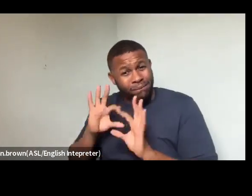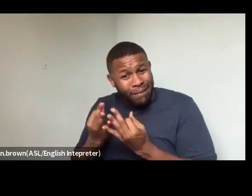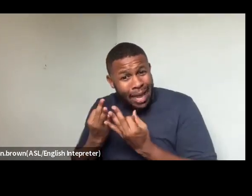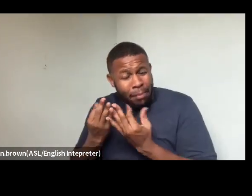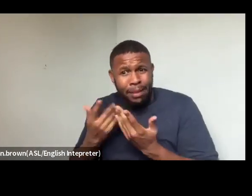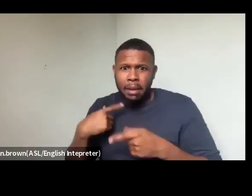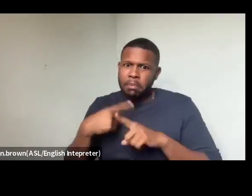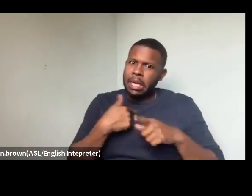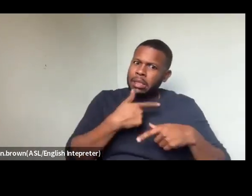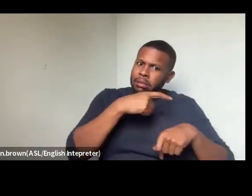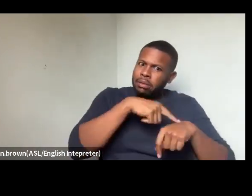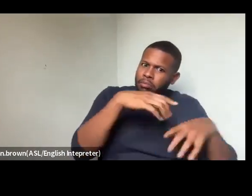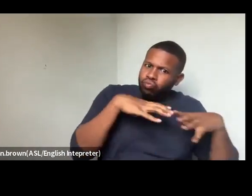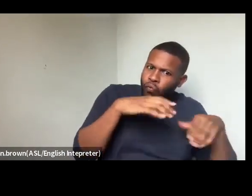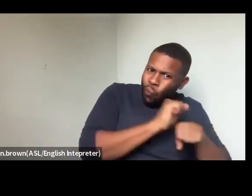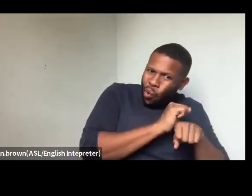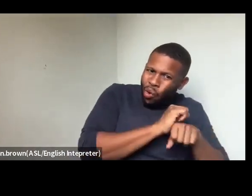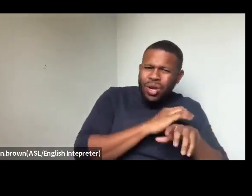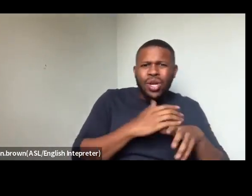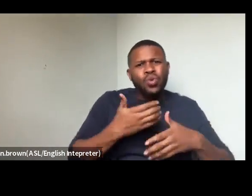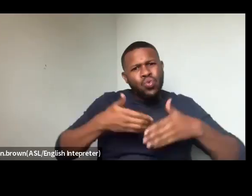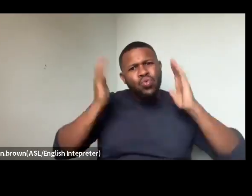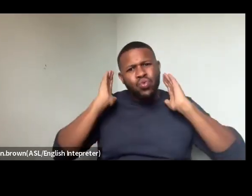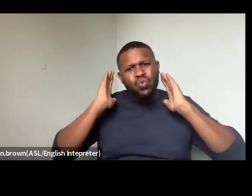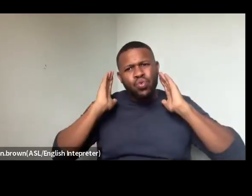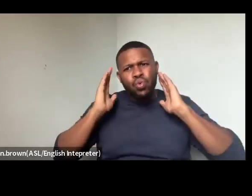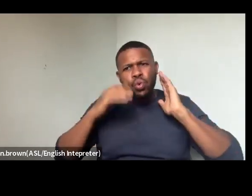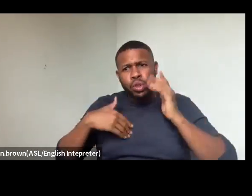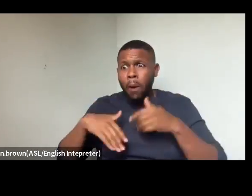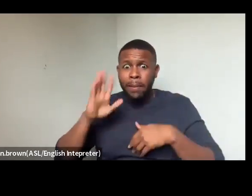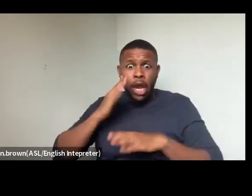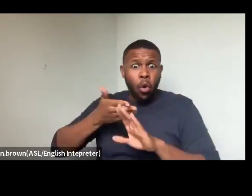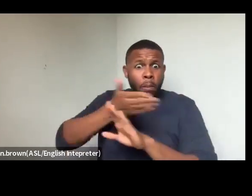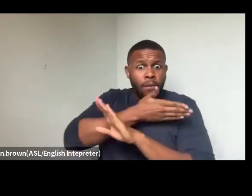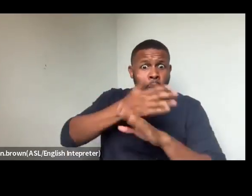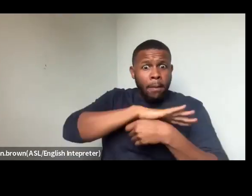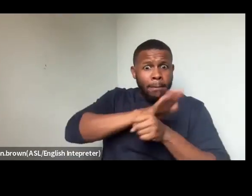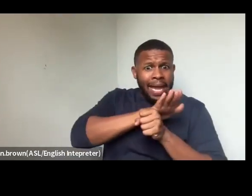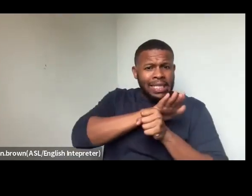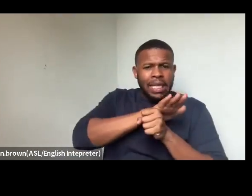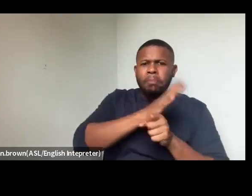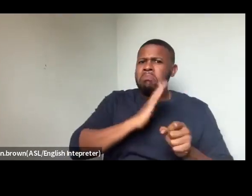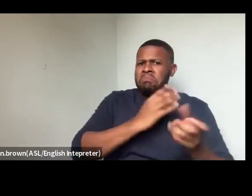syndrome. I have to say, it takes a toll on my daughter, our